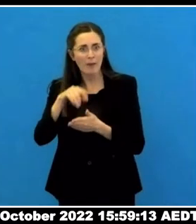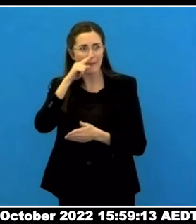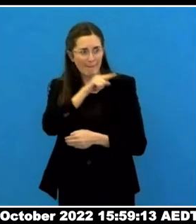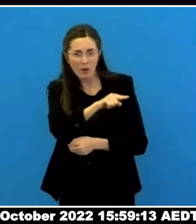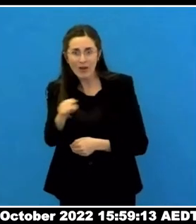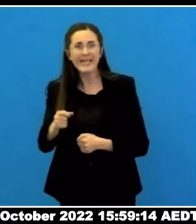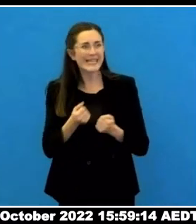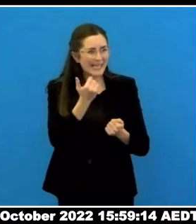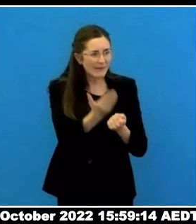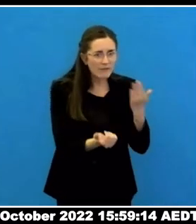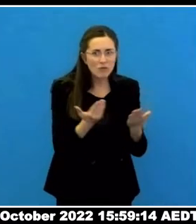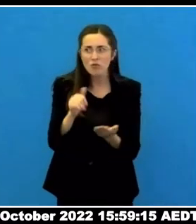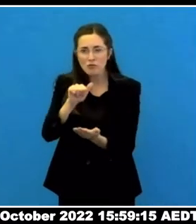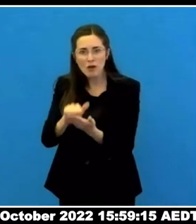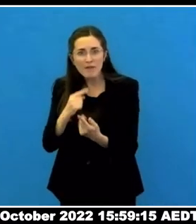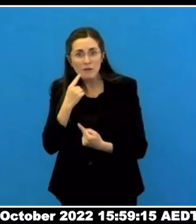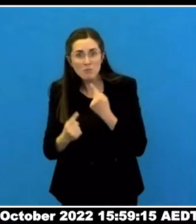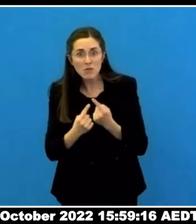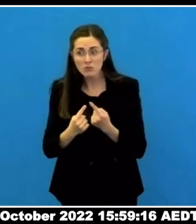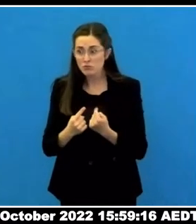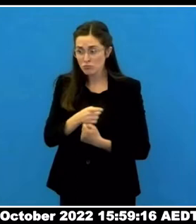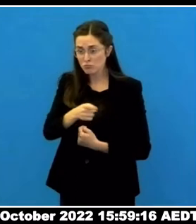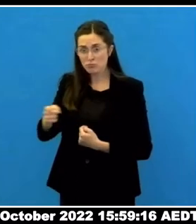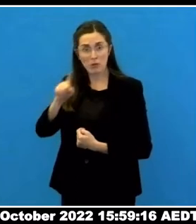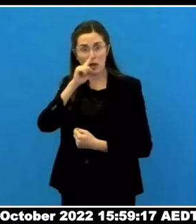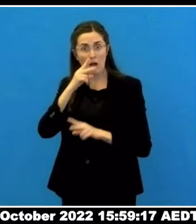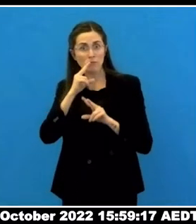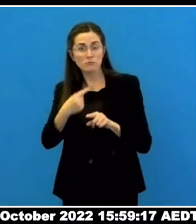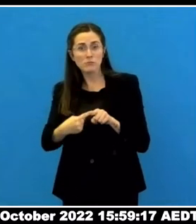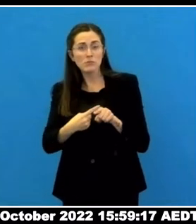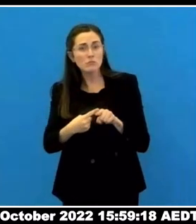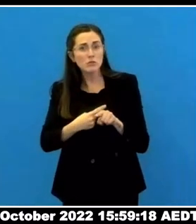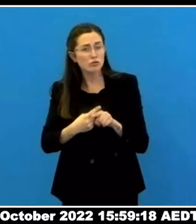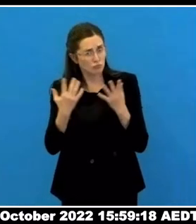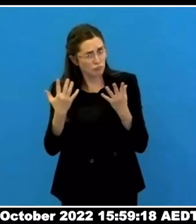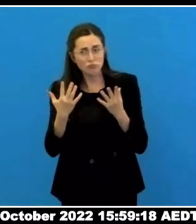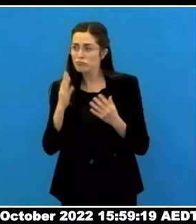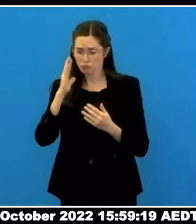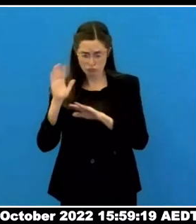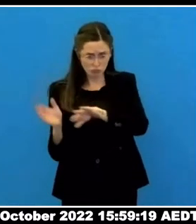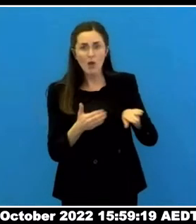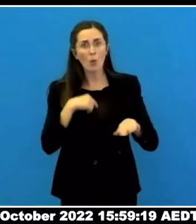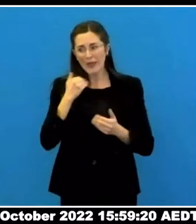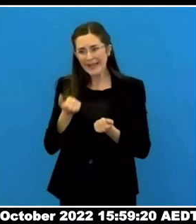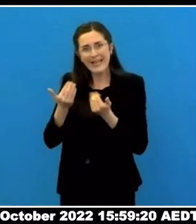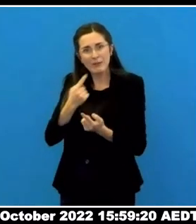without regards to if they can't speak English, give them the information in the first language.